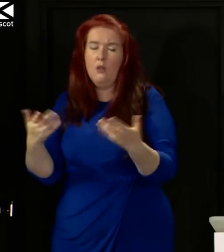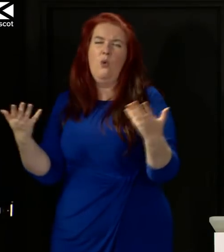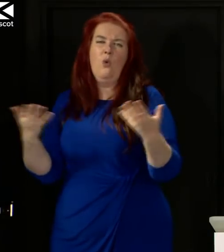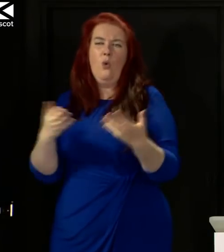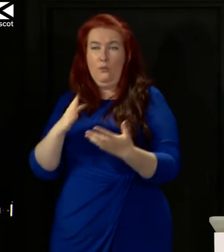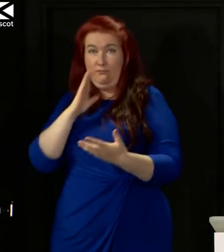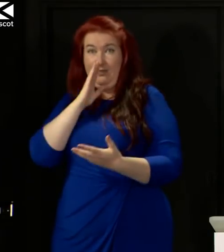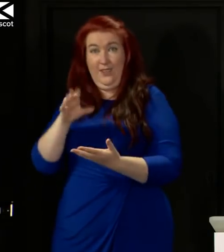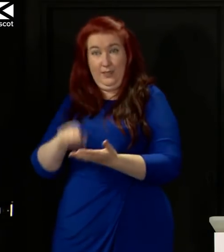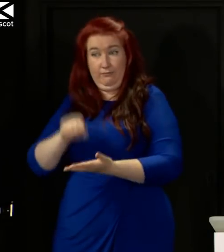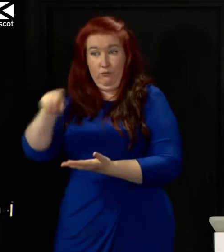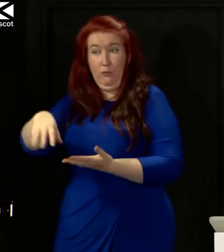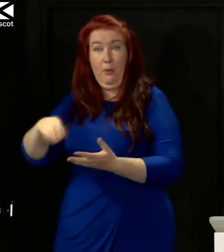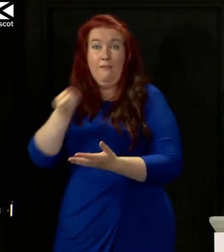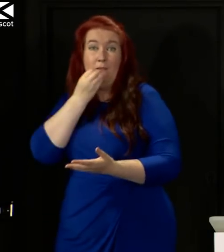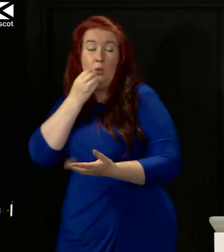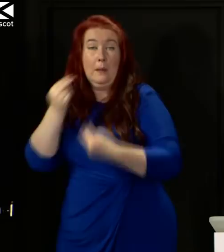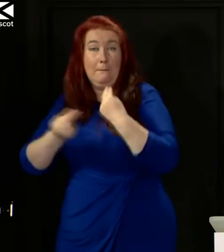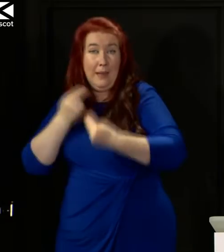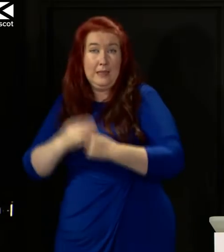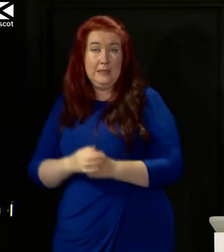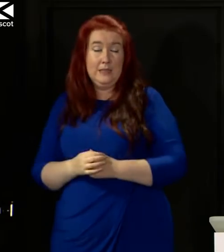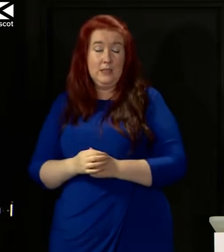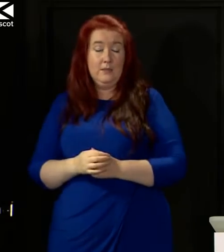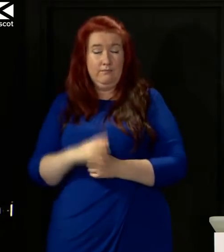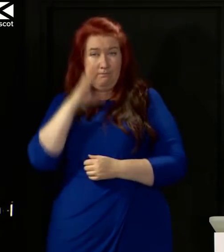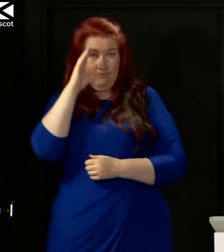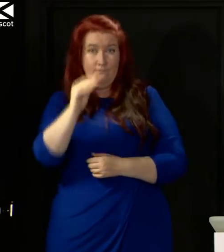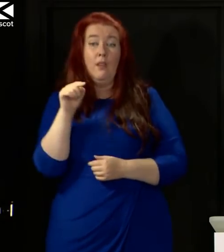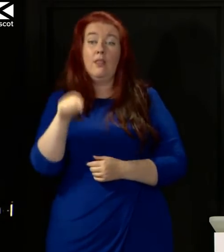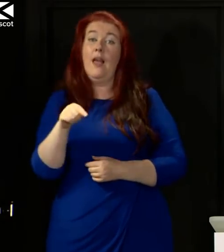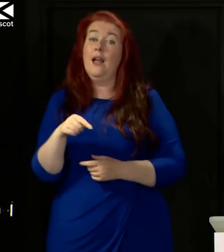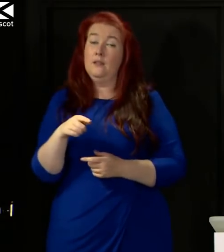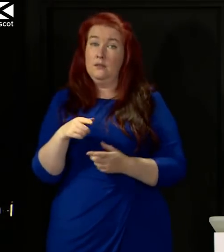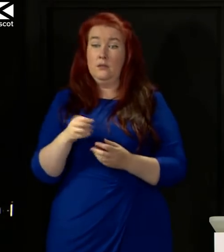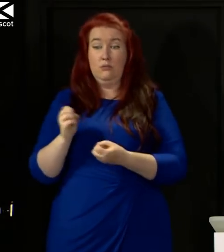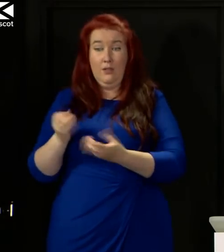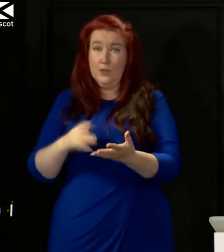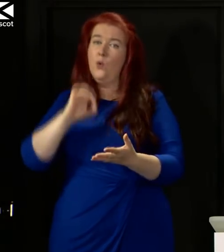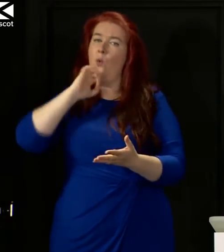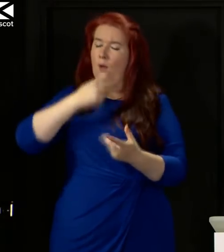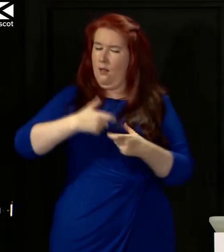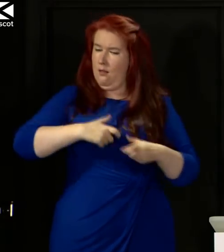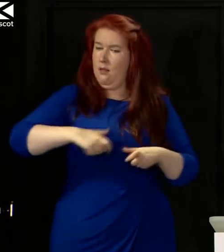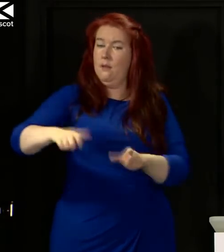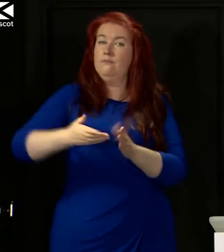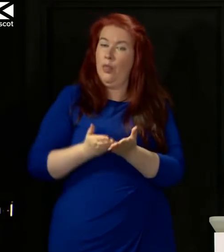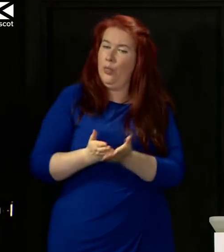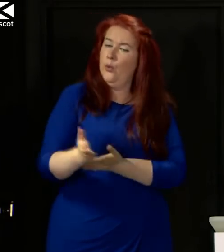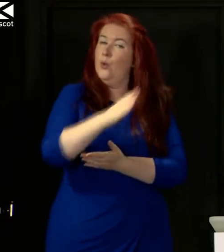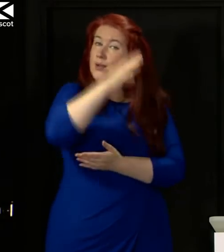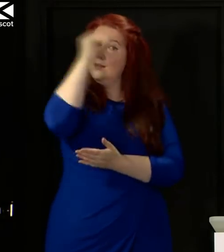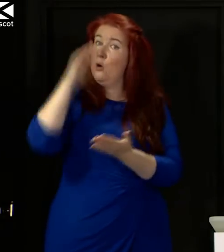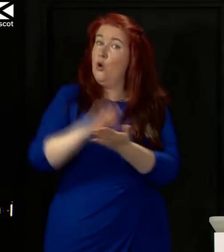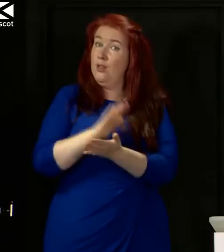of food or meals. I can confirm that this provision will be extended right throughout the summer holiday period.